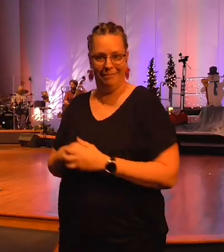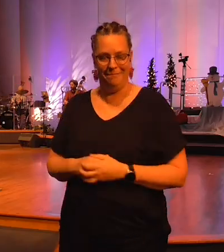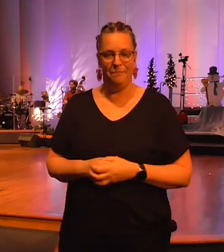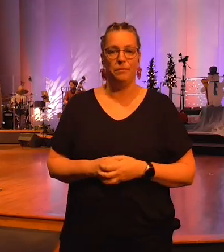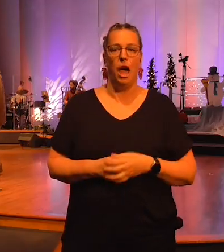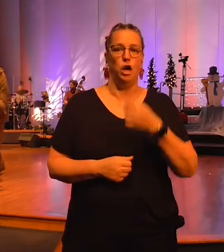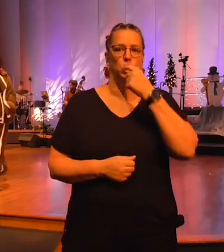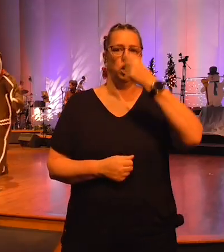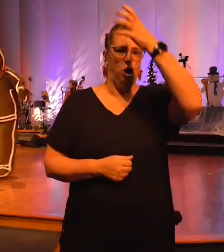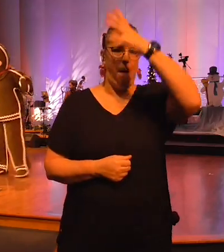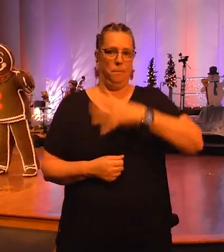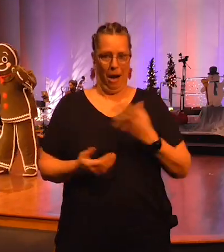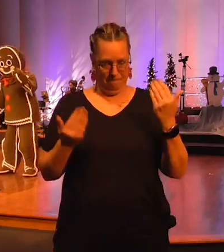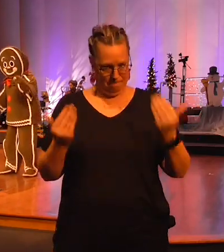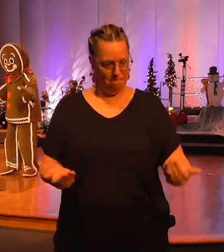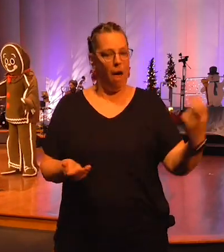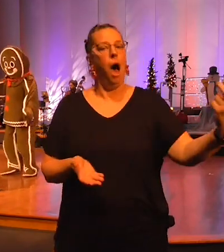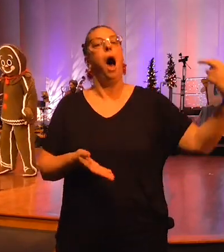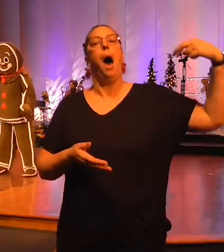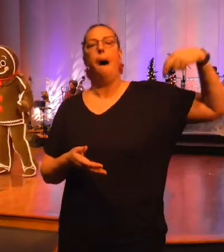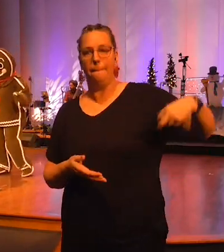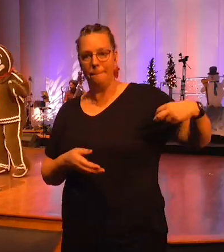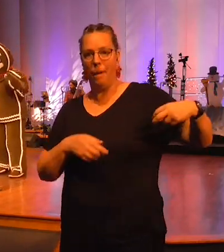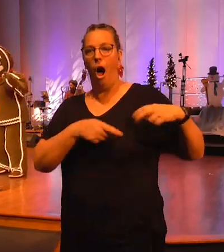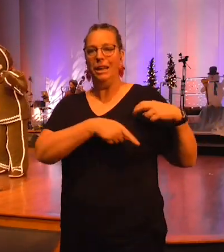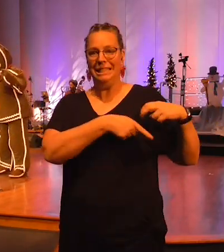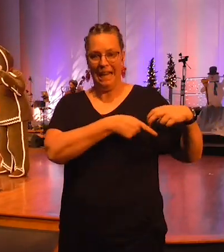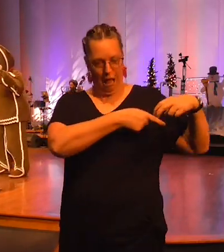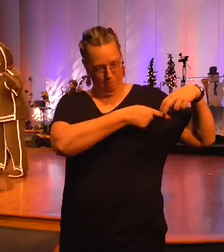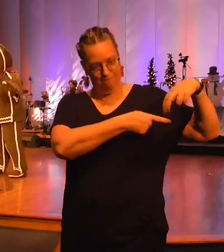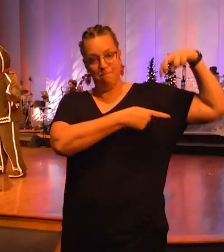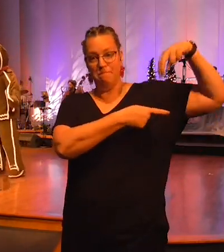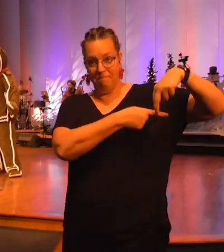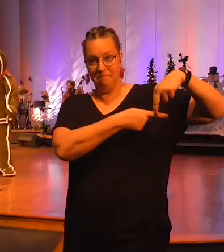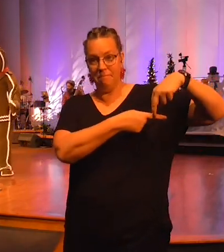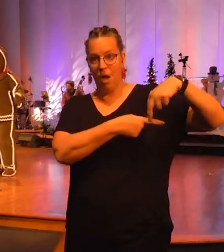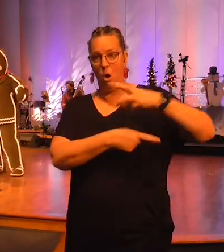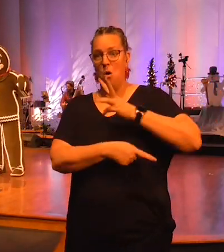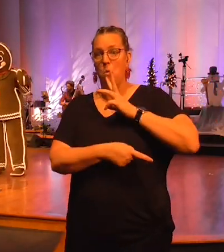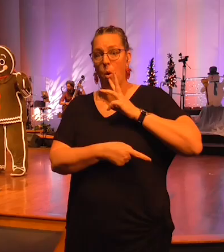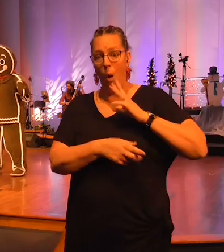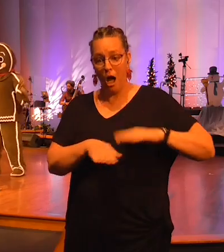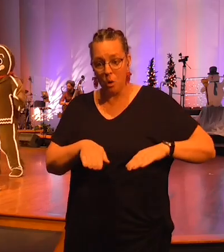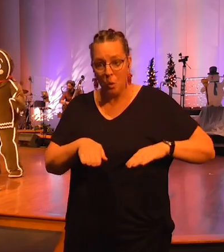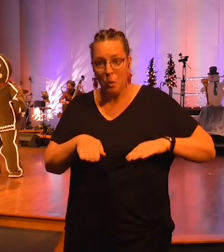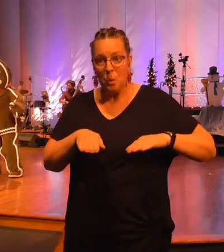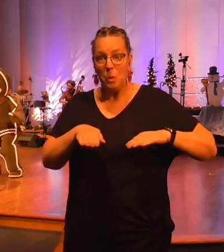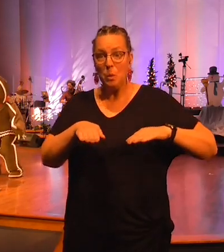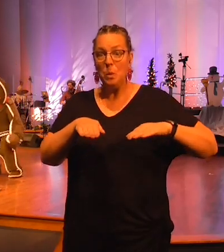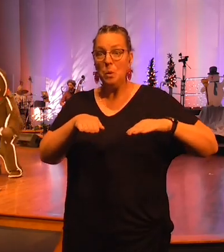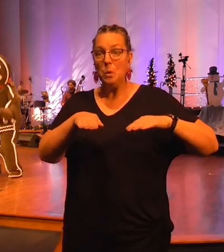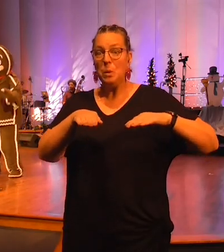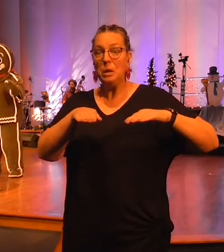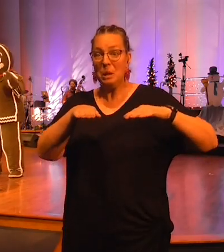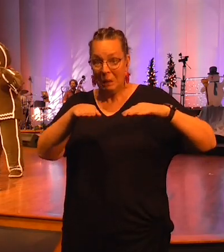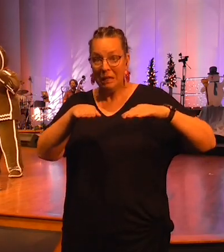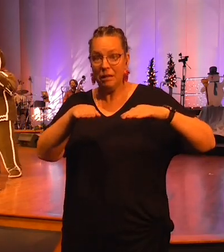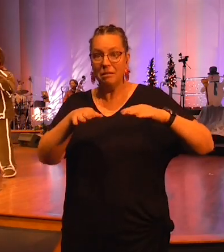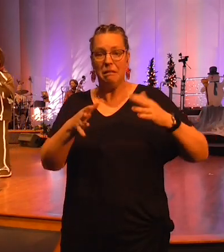I'll gladly swim you across a river gingerbread man hopped up on the Fox's tail but the water